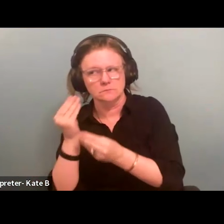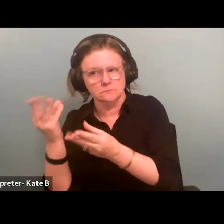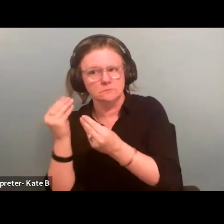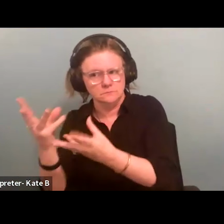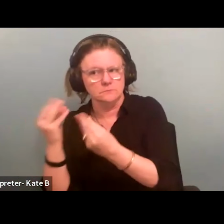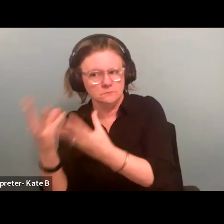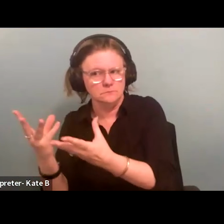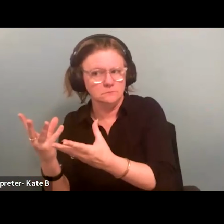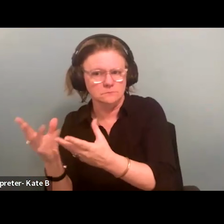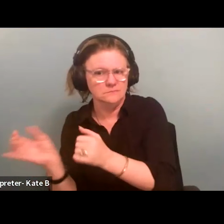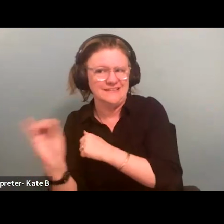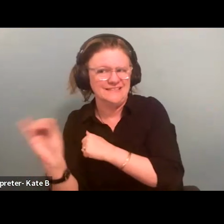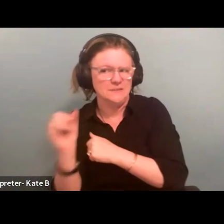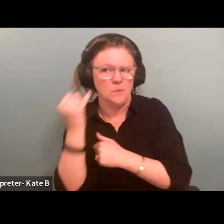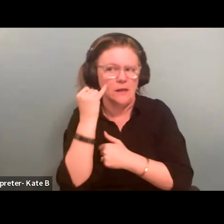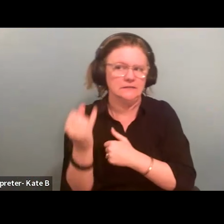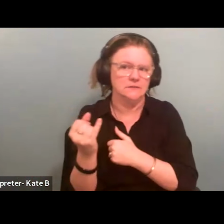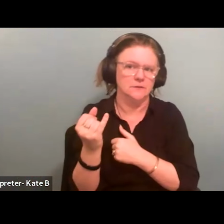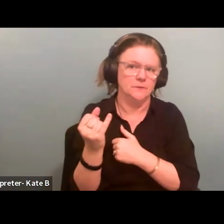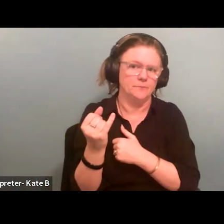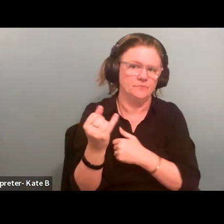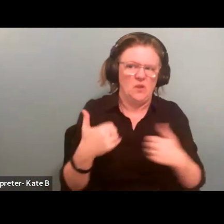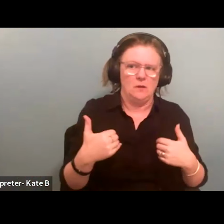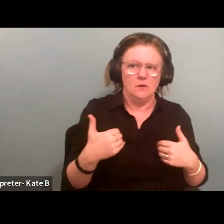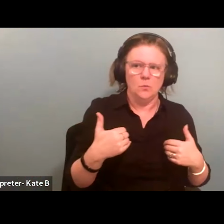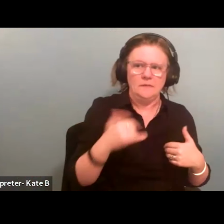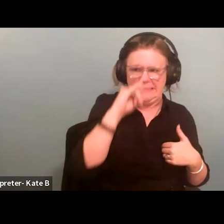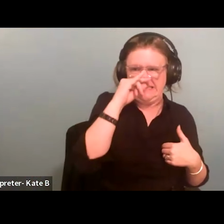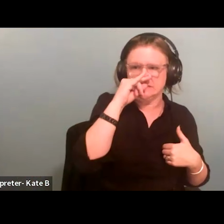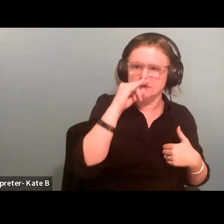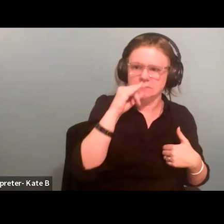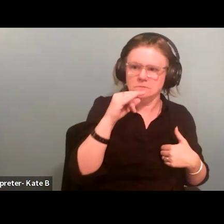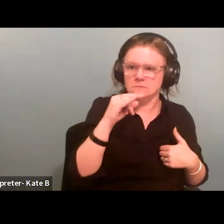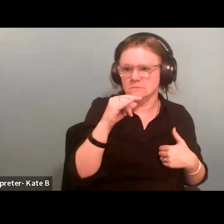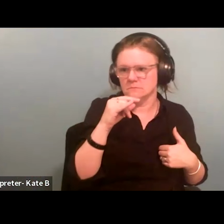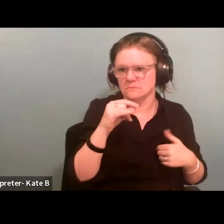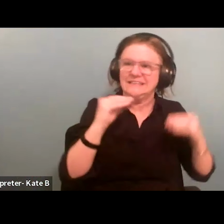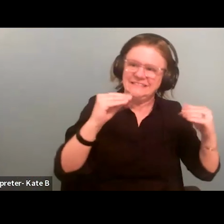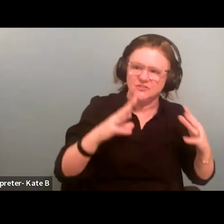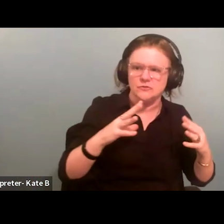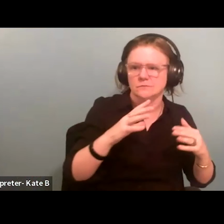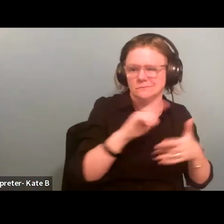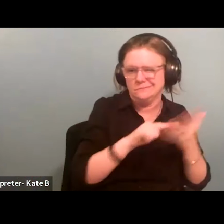It's very similar with the younger, which I'll outline also.